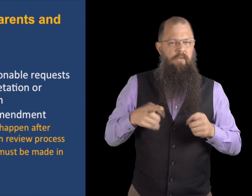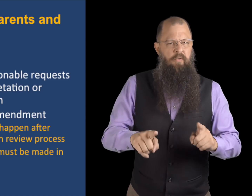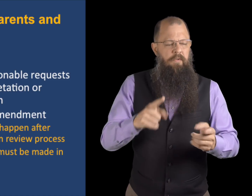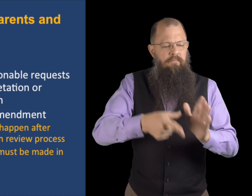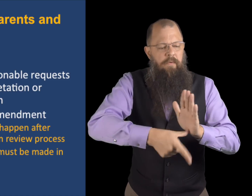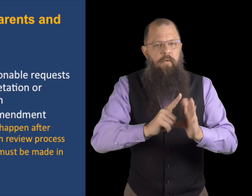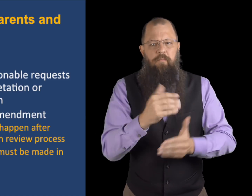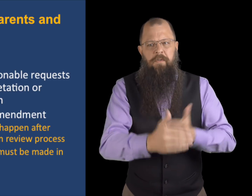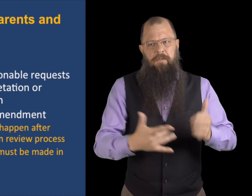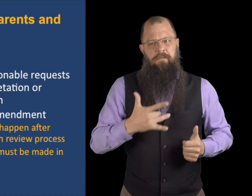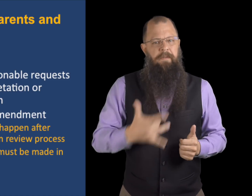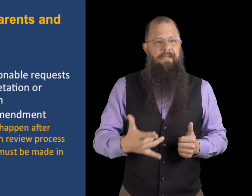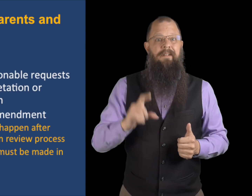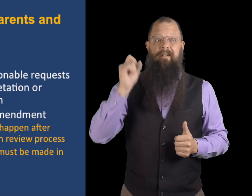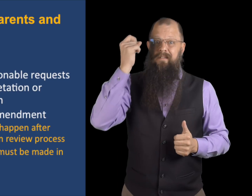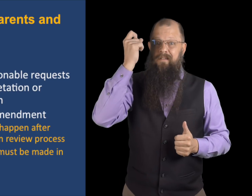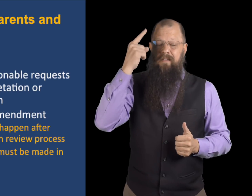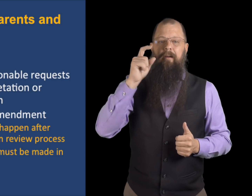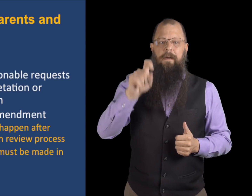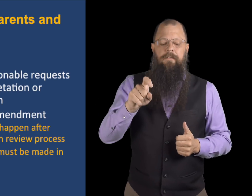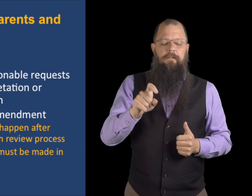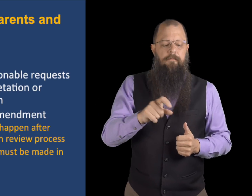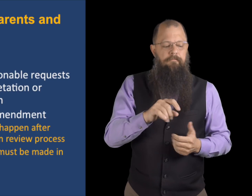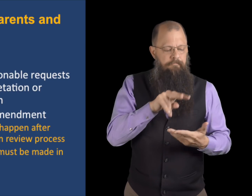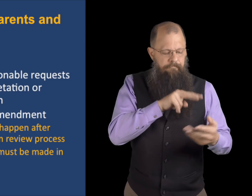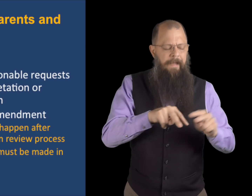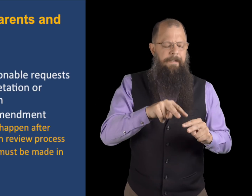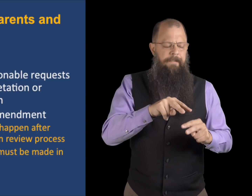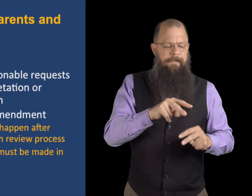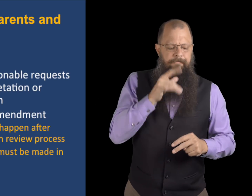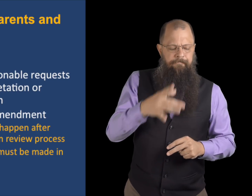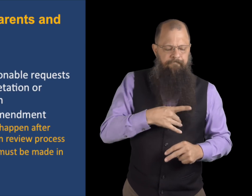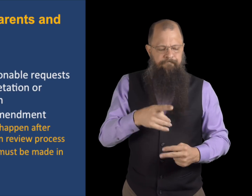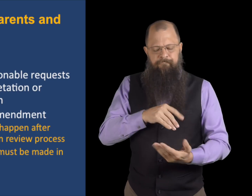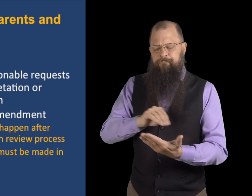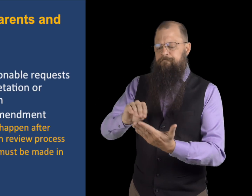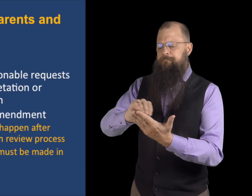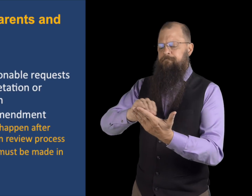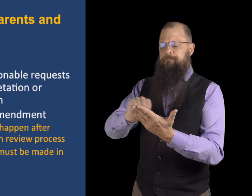to request amendments if they disagree with the educational documentation,